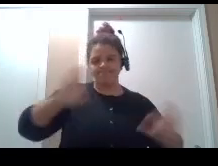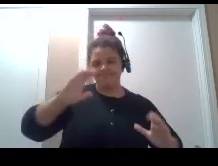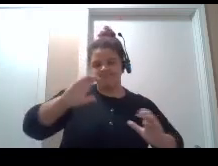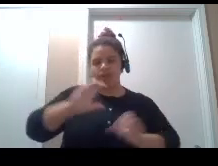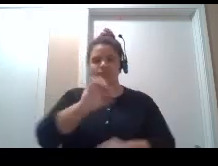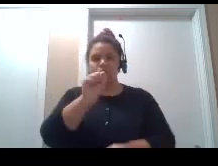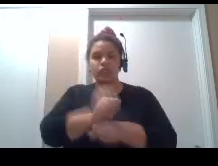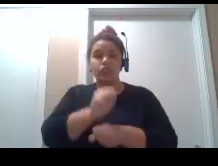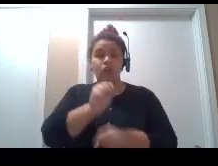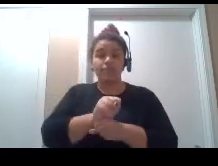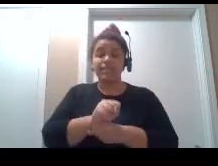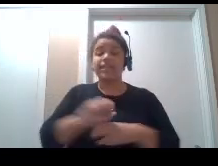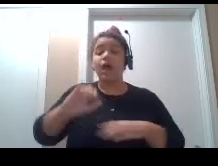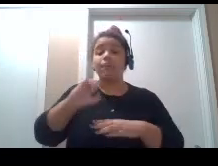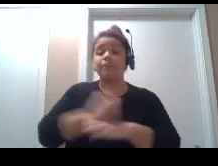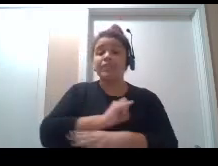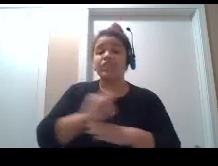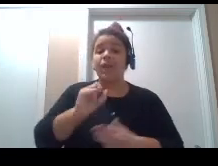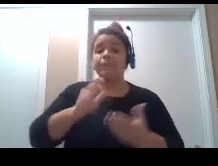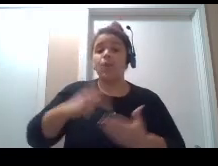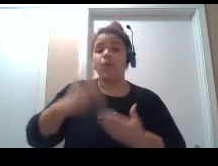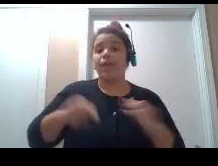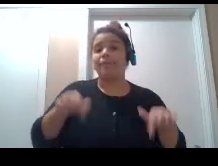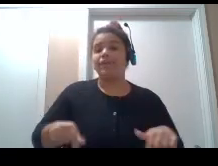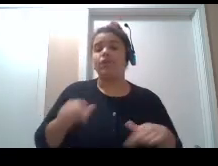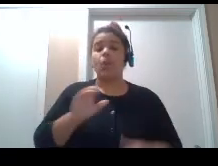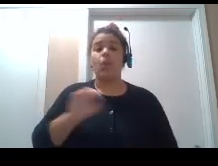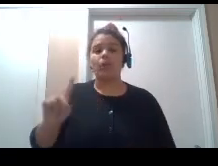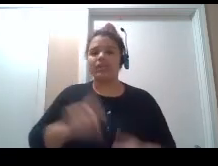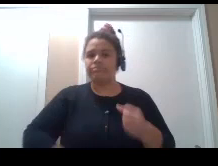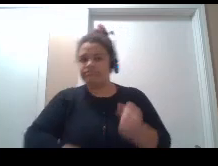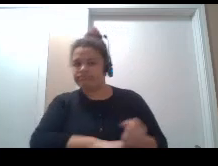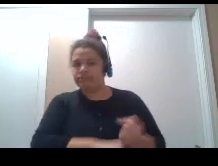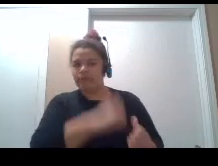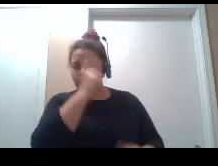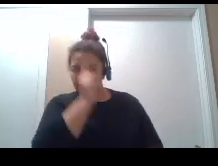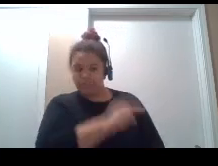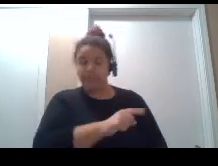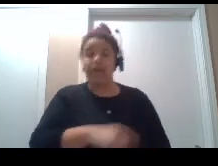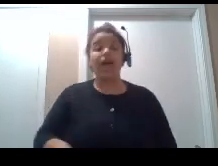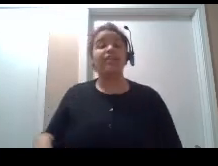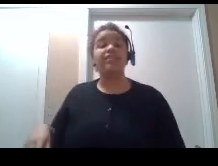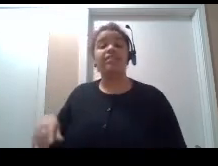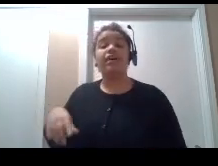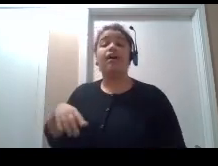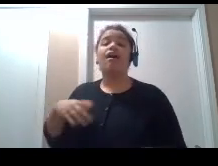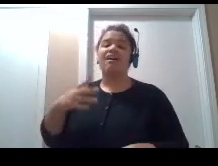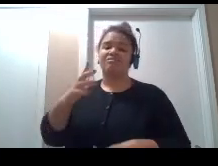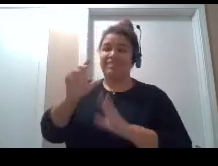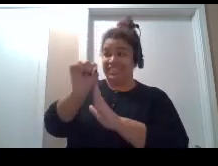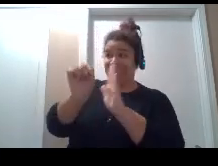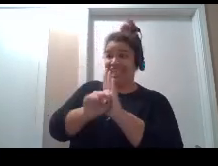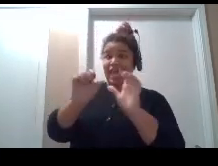through our Vocational Apprenticeship program, as well as advocating for the job seekers we serve with state agencies.